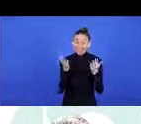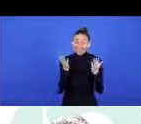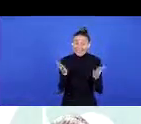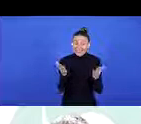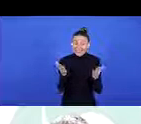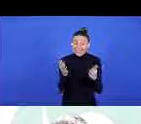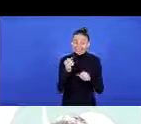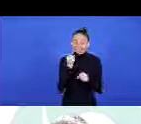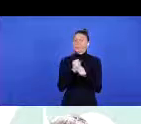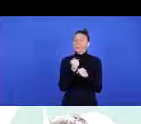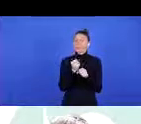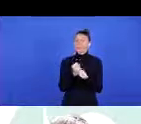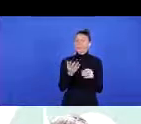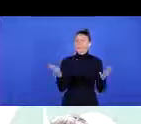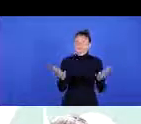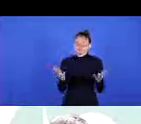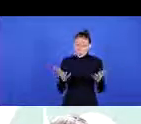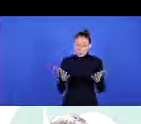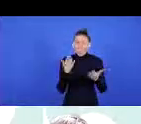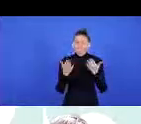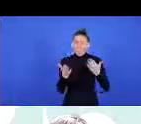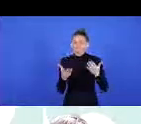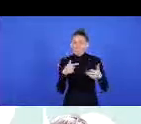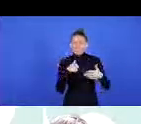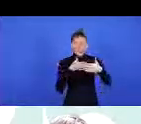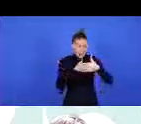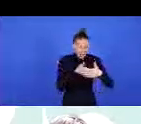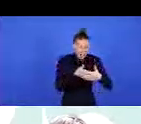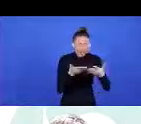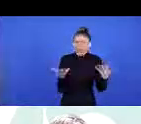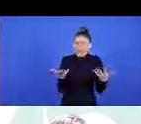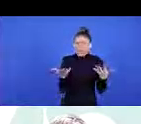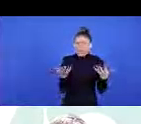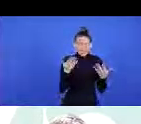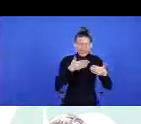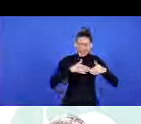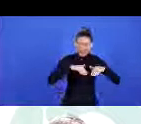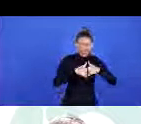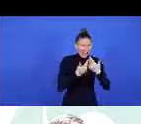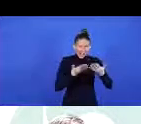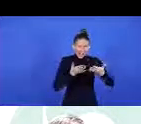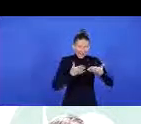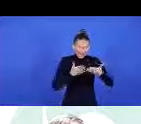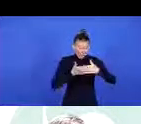I made a social group and we have many members and we help each other so much . What to do, when you find yourself